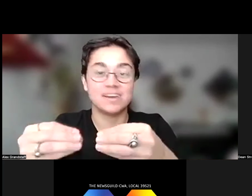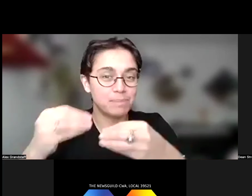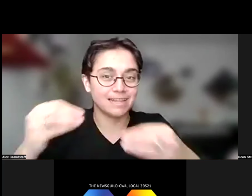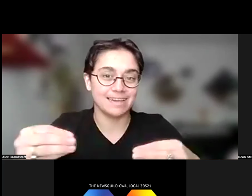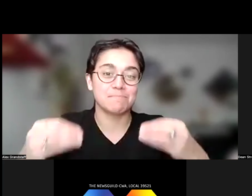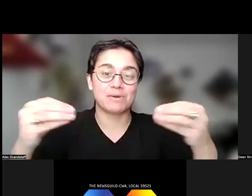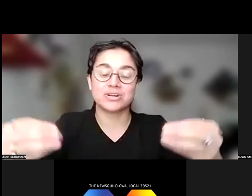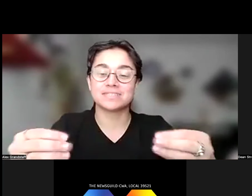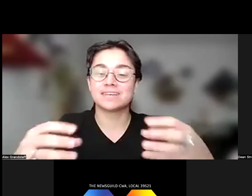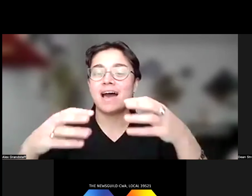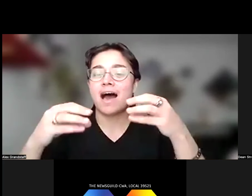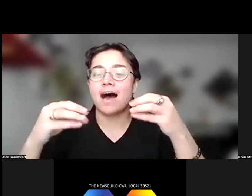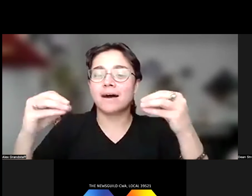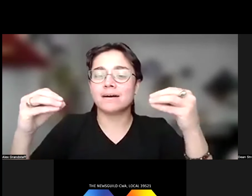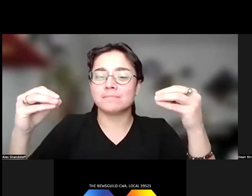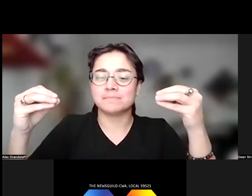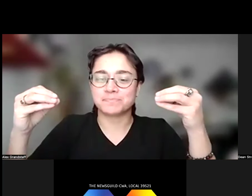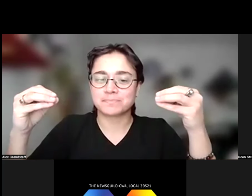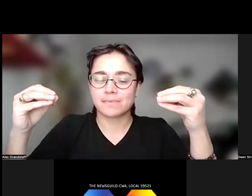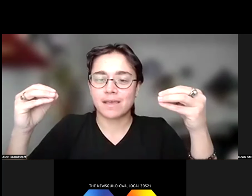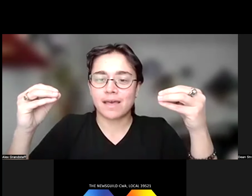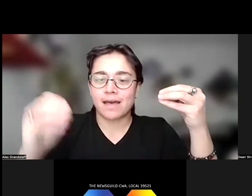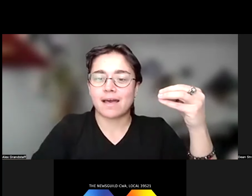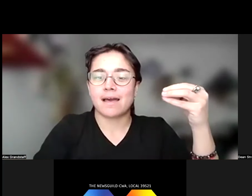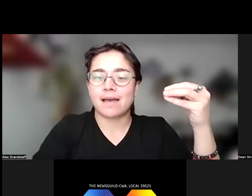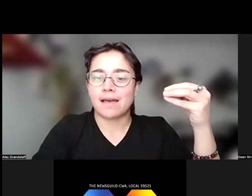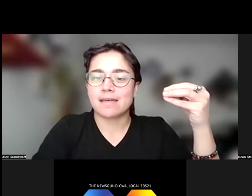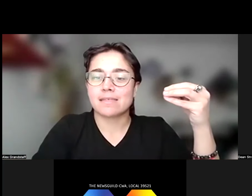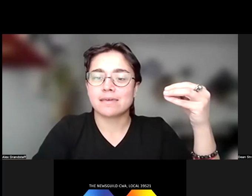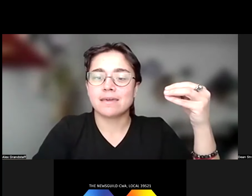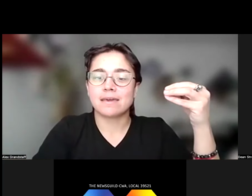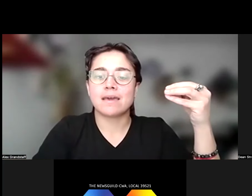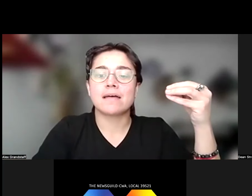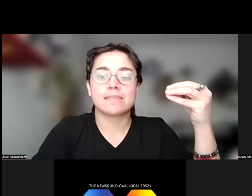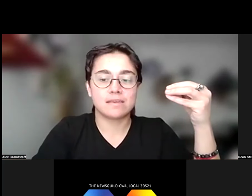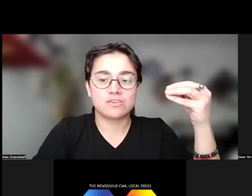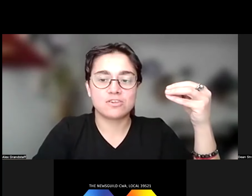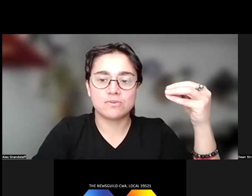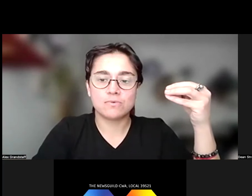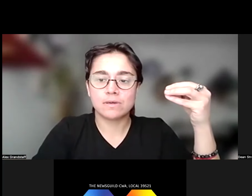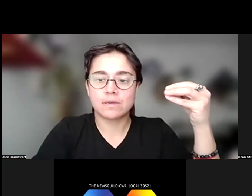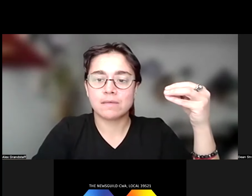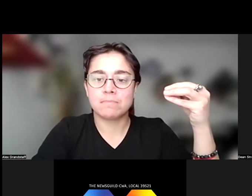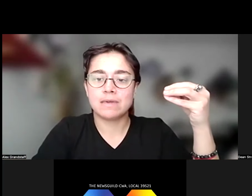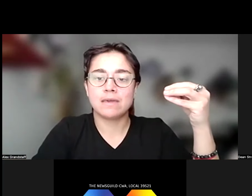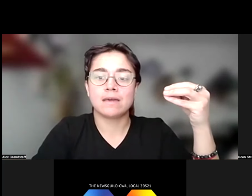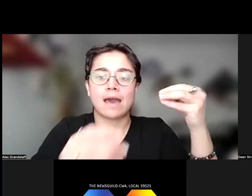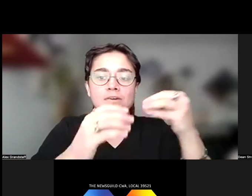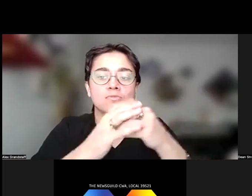I can be a little bit crude, so I'm trying to be very polite in my words.